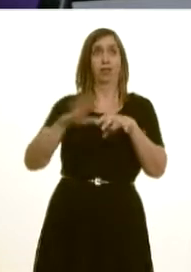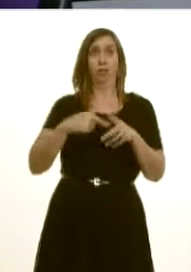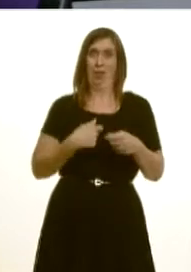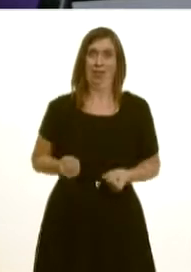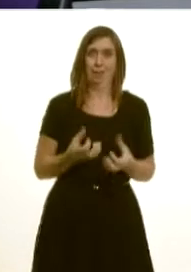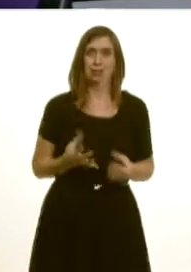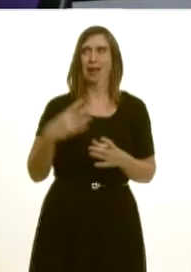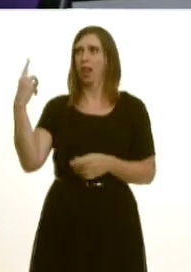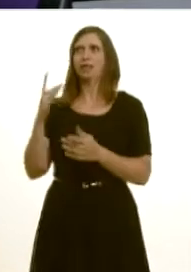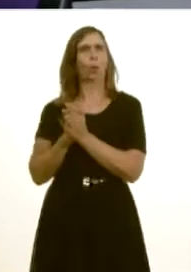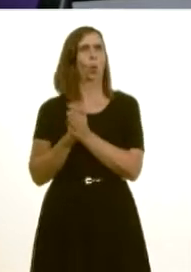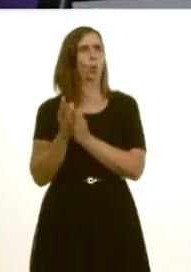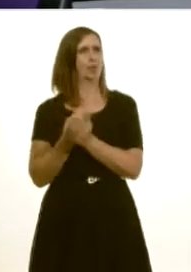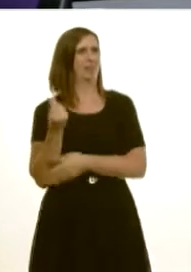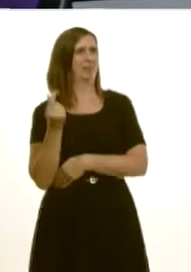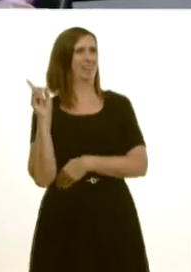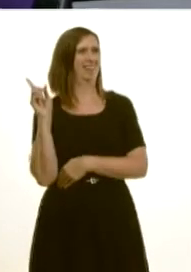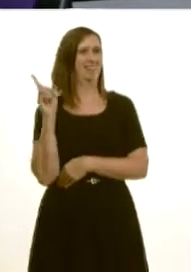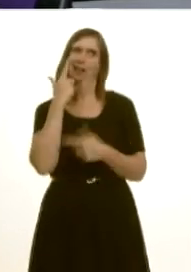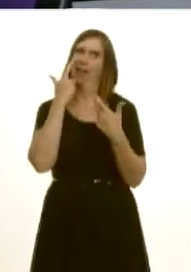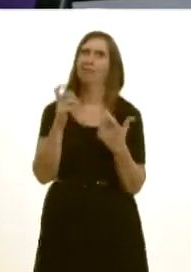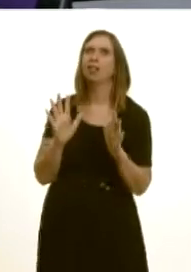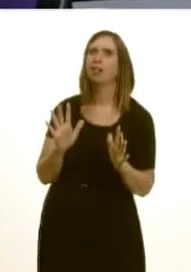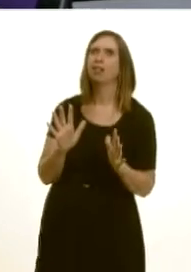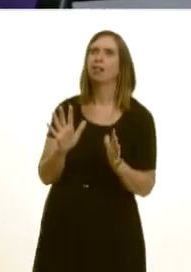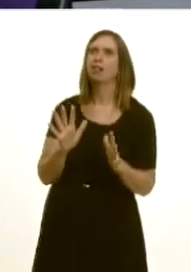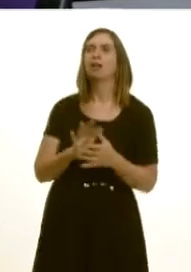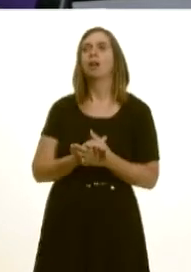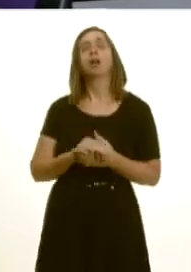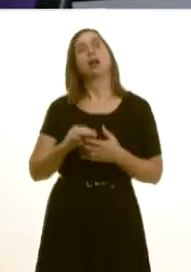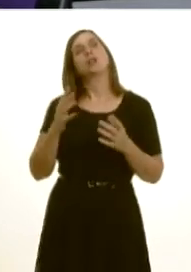and there are issues there. We do it sometimes, where there is a proven case, but ideally